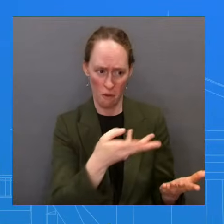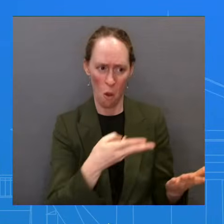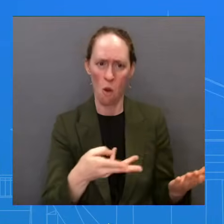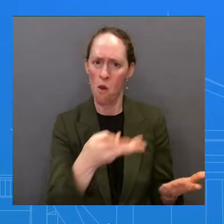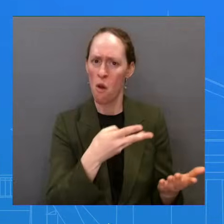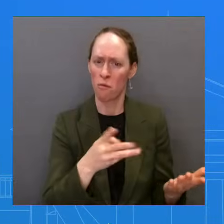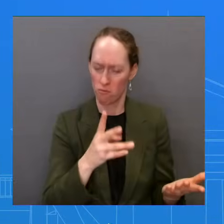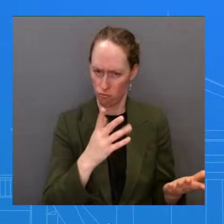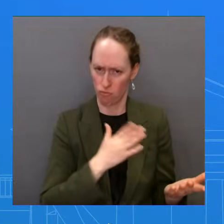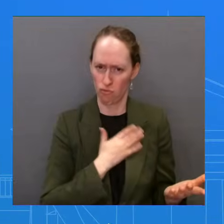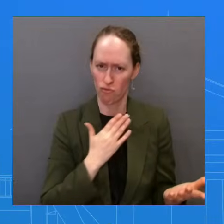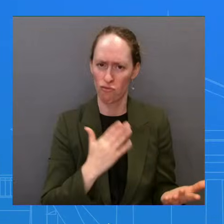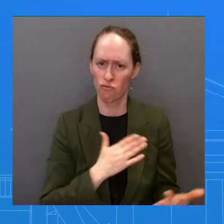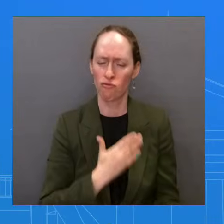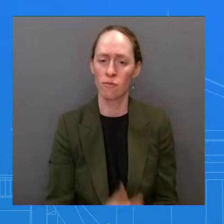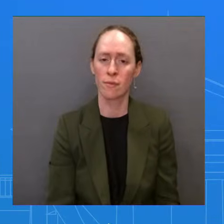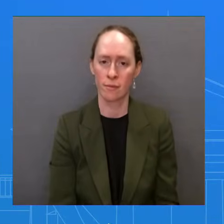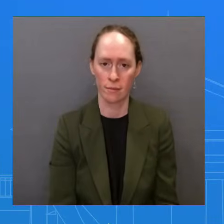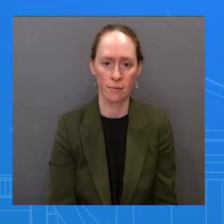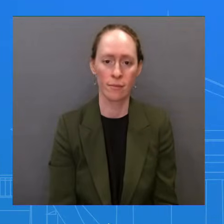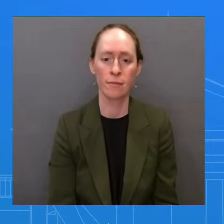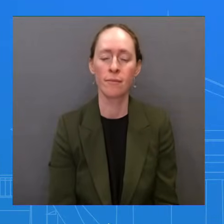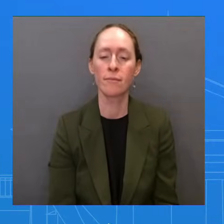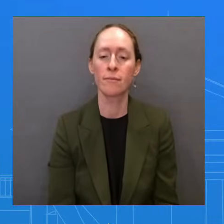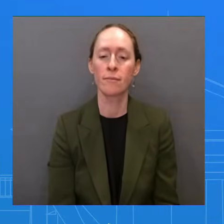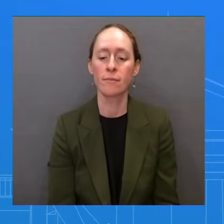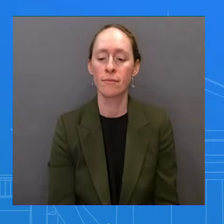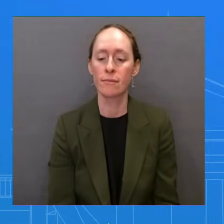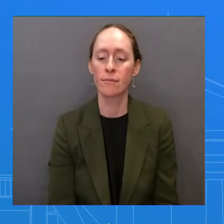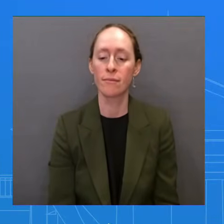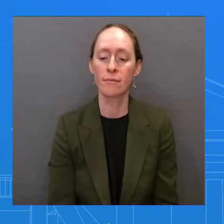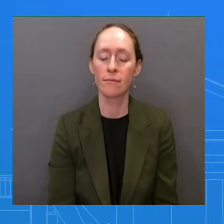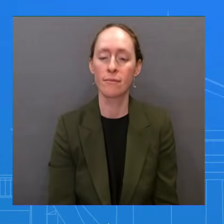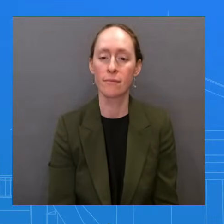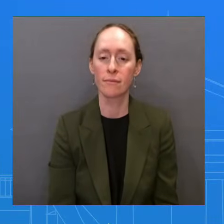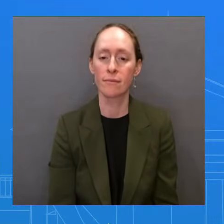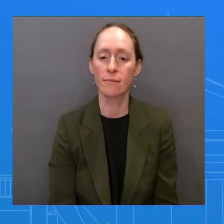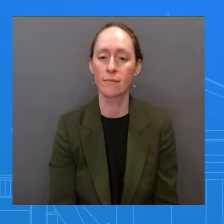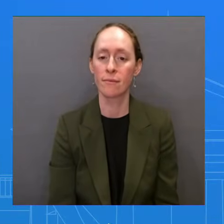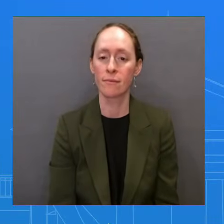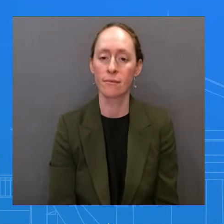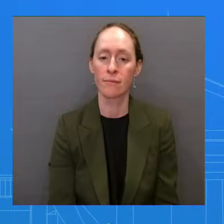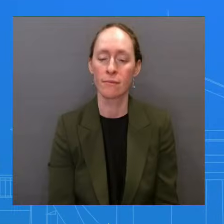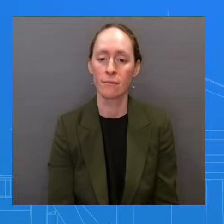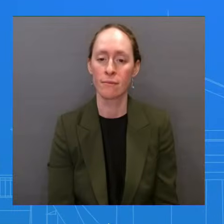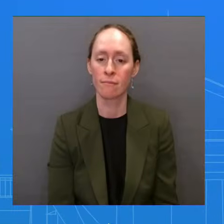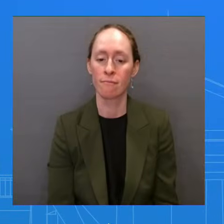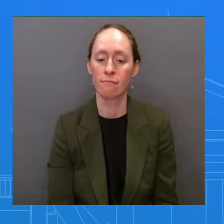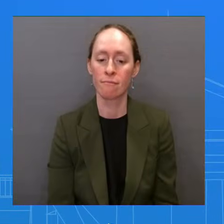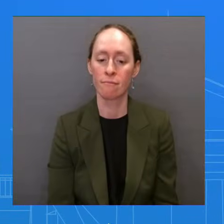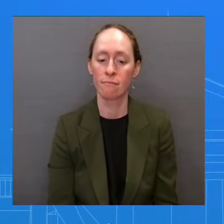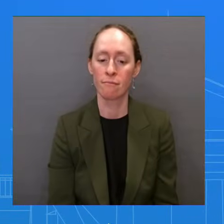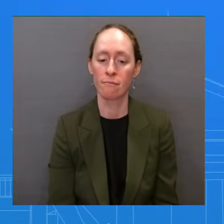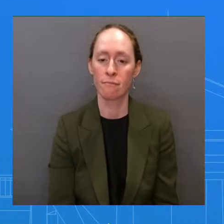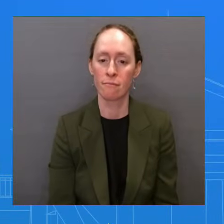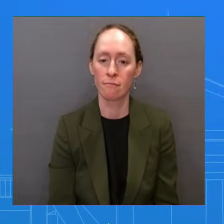what we see our values are for the American people and how we move forward with our economy. That is always -- he -- we've always been very clear about that